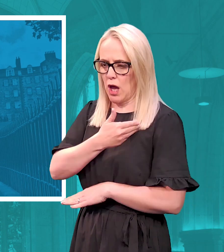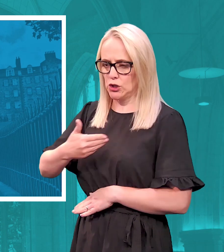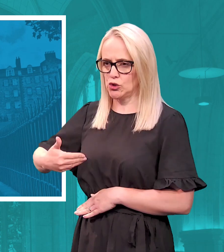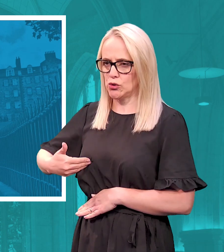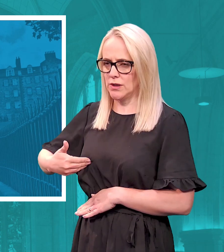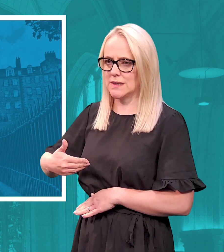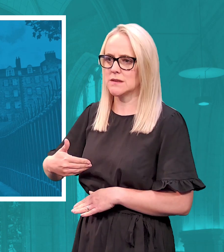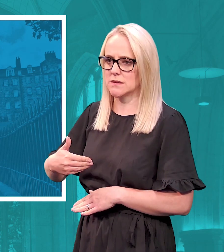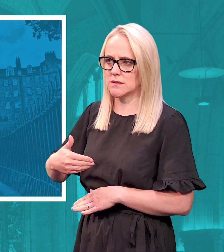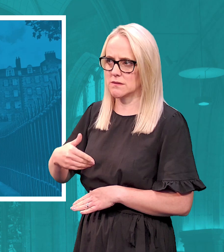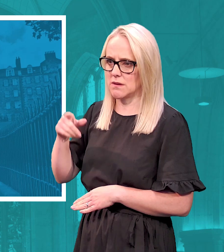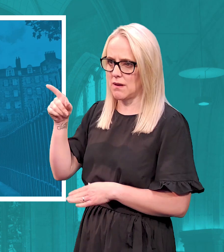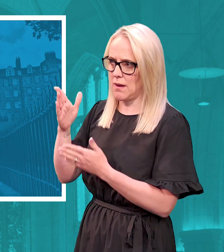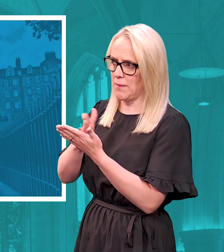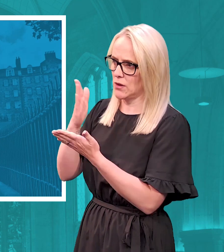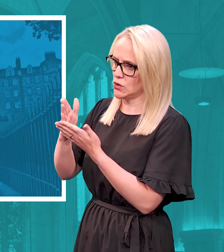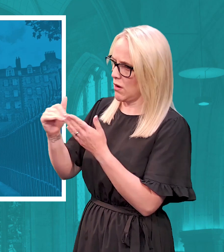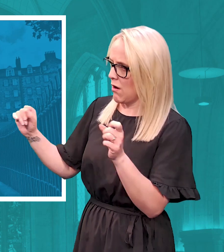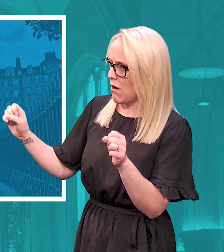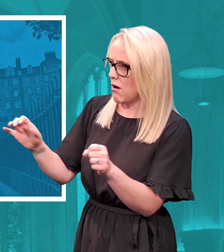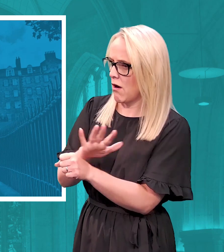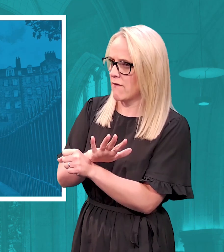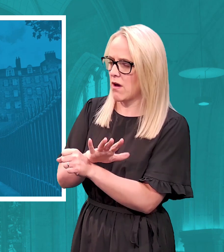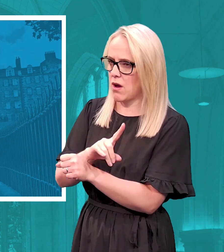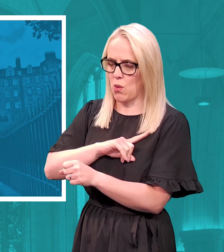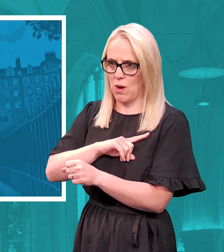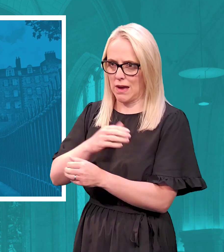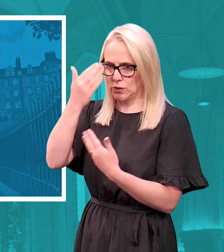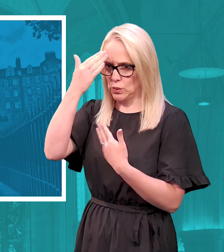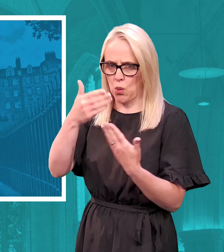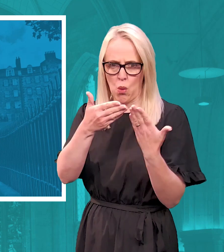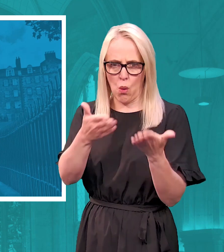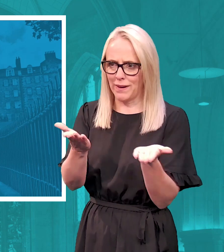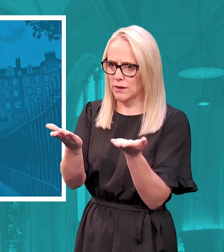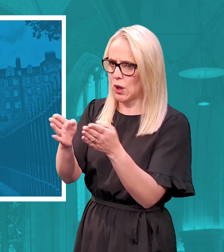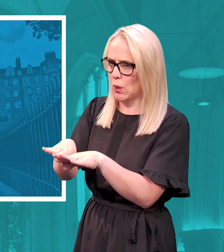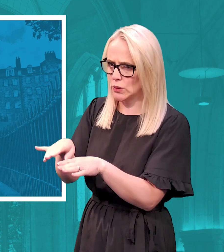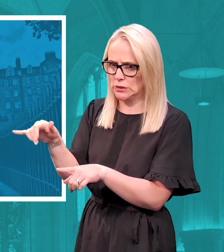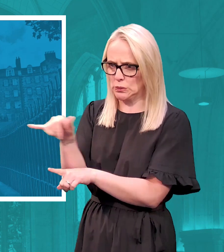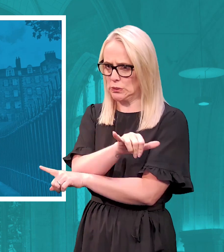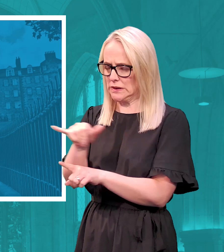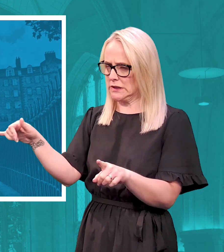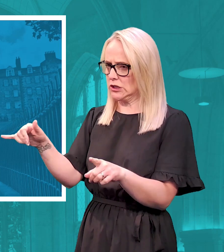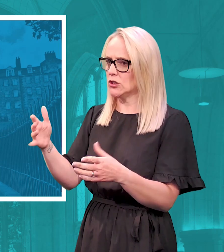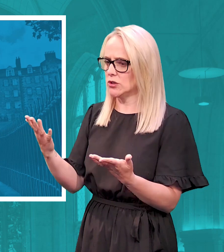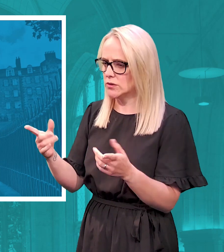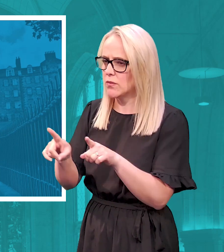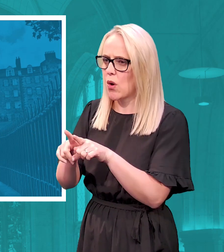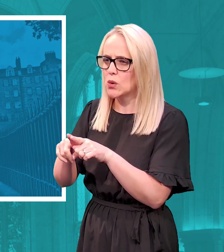while it was unclear about which building was open and which building was closed, to the Committee under the Principal Clerk